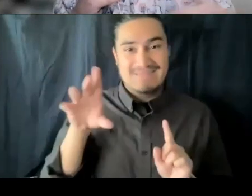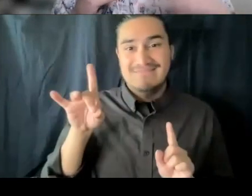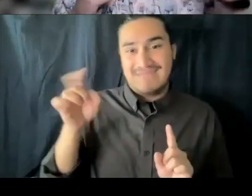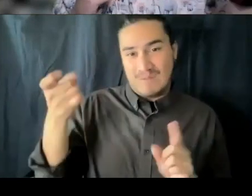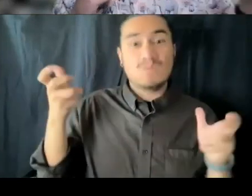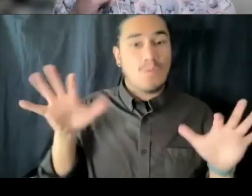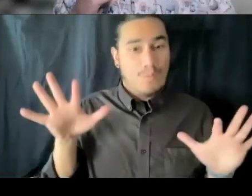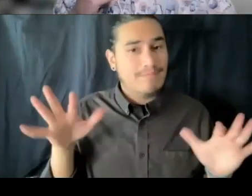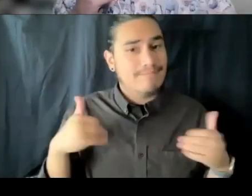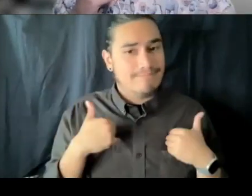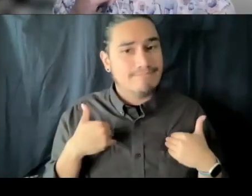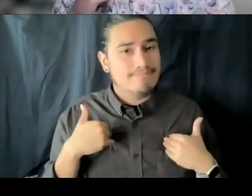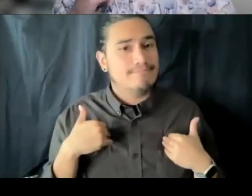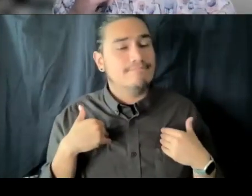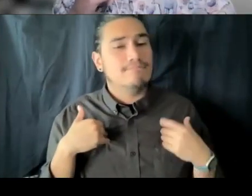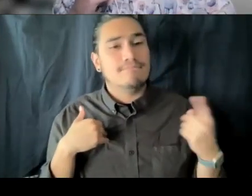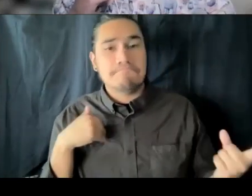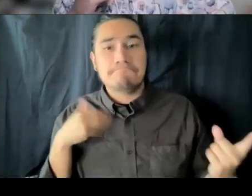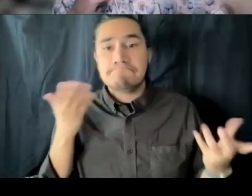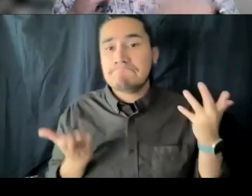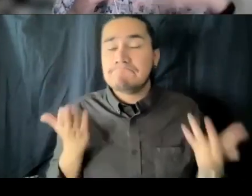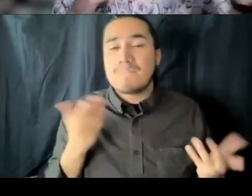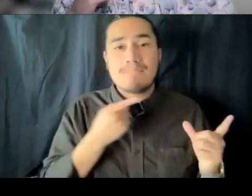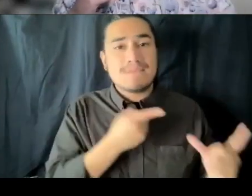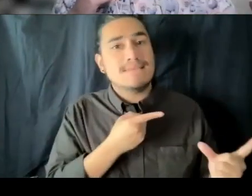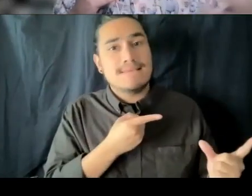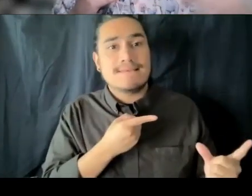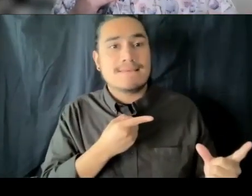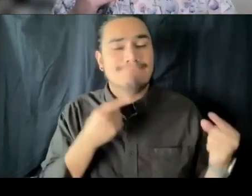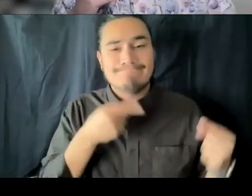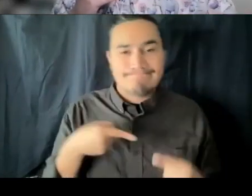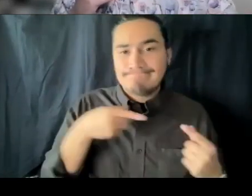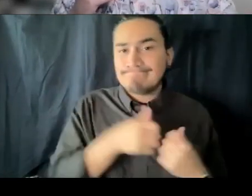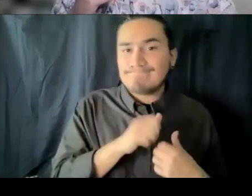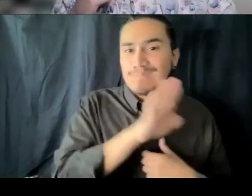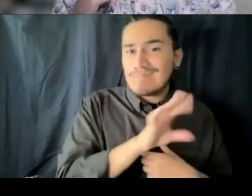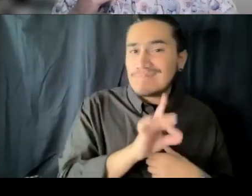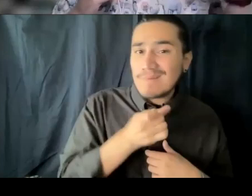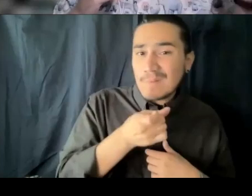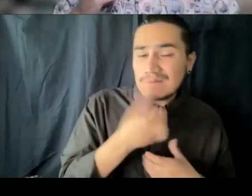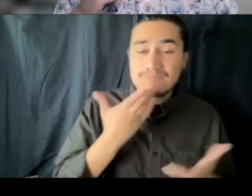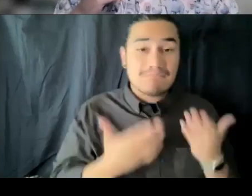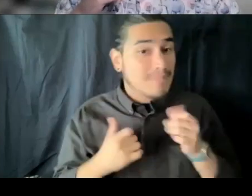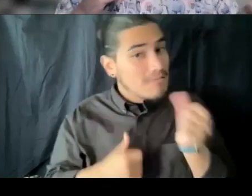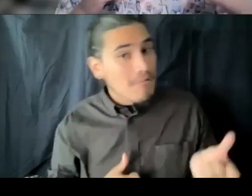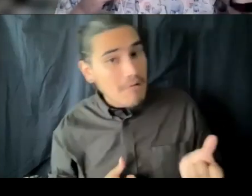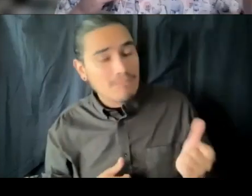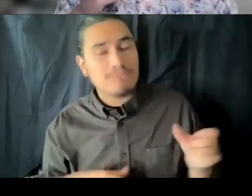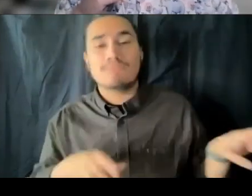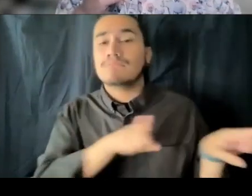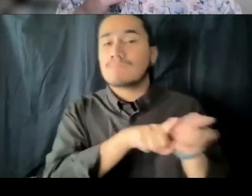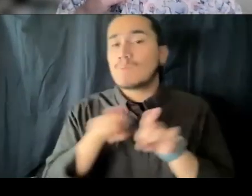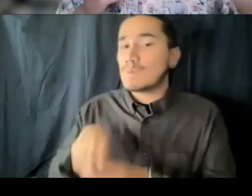and maybe they are struggling with it or not. It also includes undiagnosed